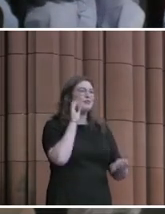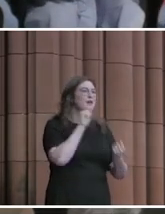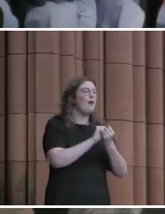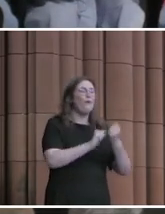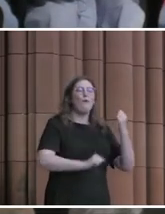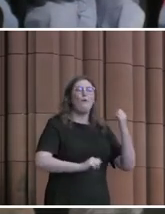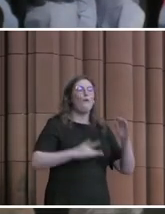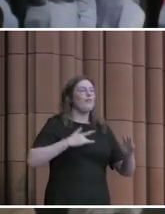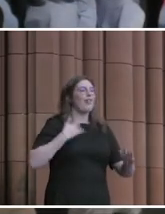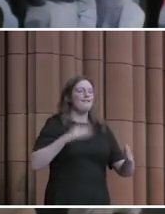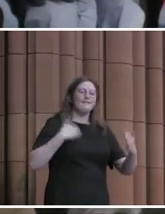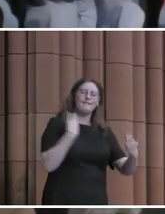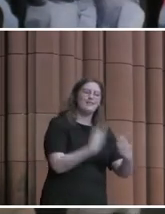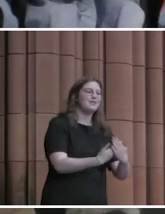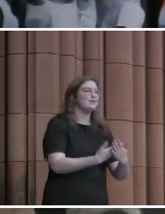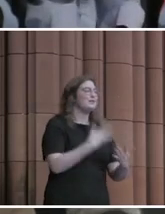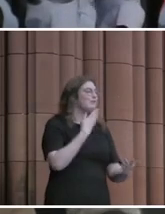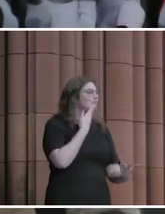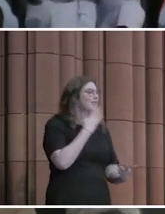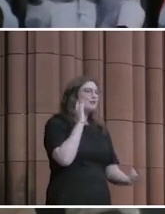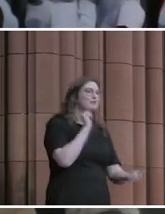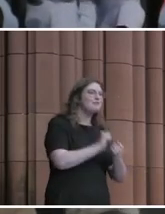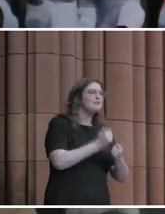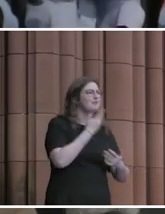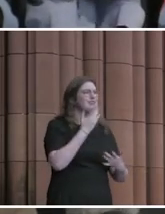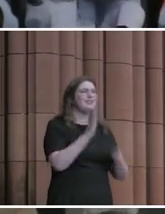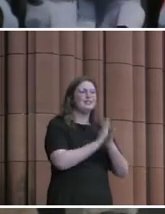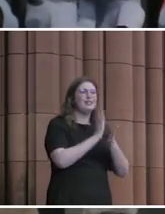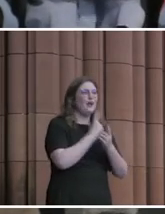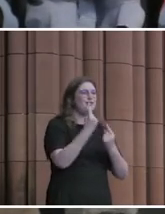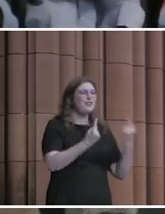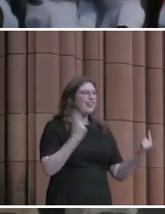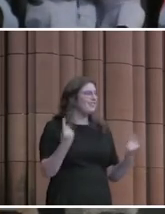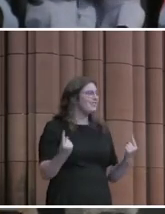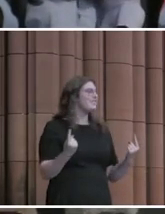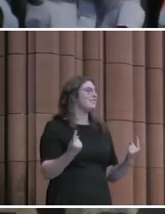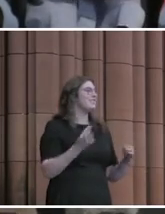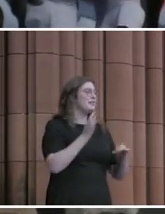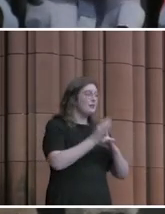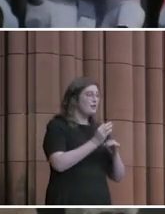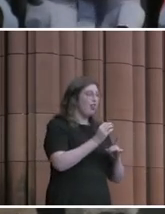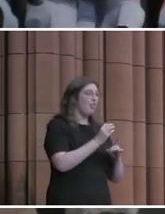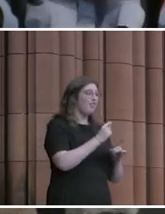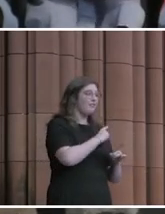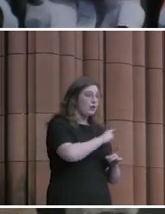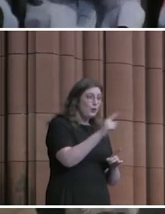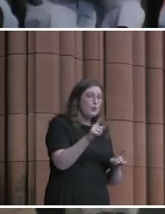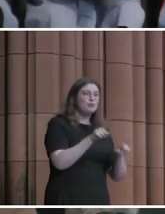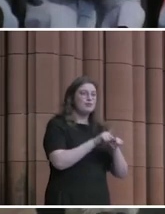So please do that and enjoy it. And it's special not just for you, it's special for our staff here as well.